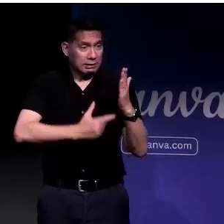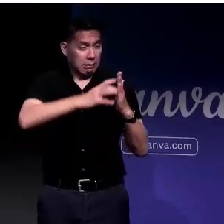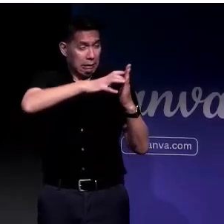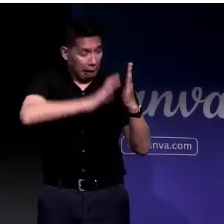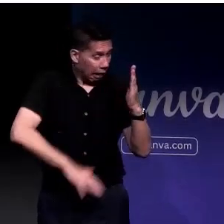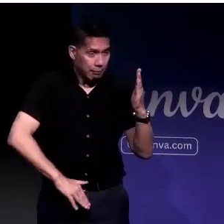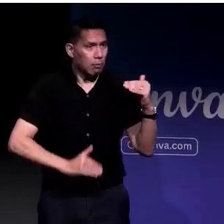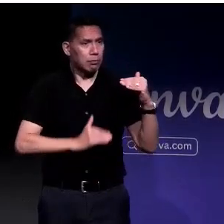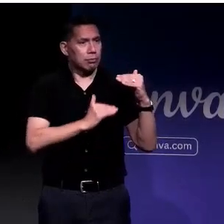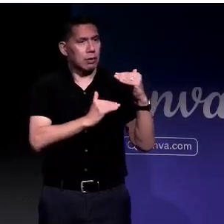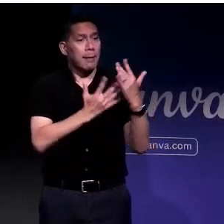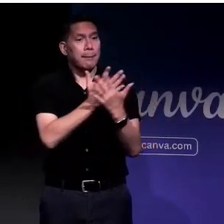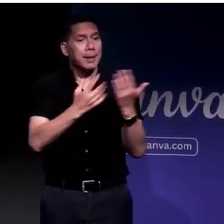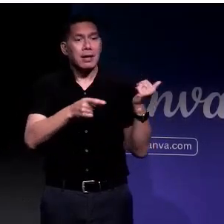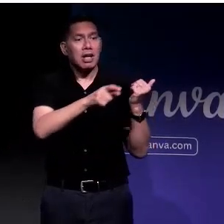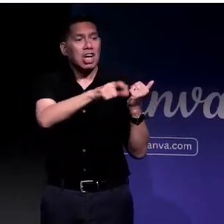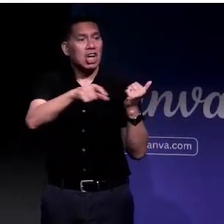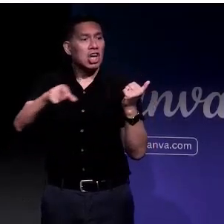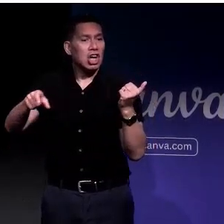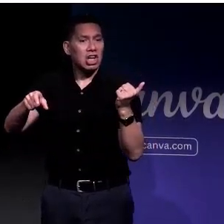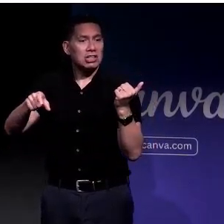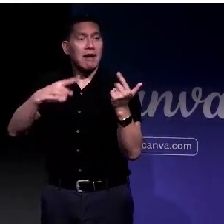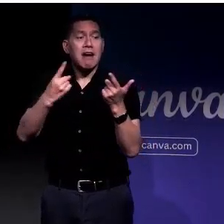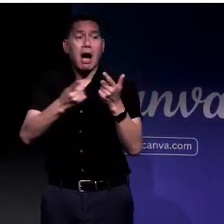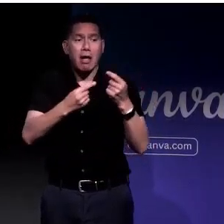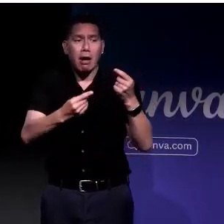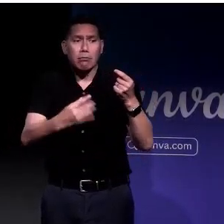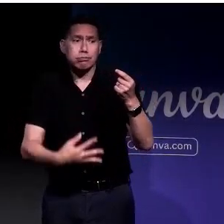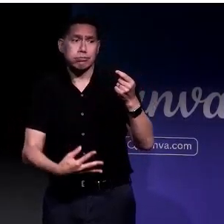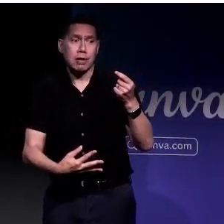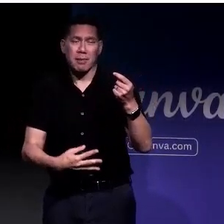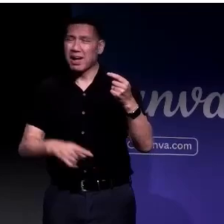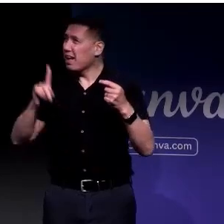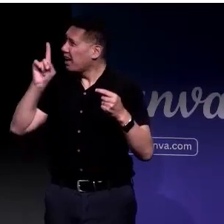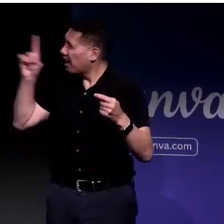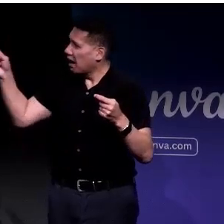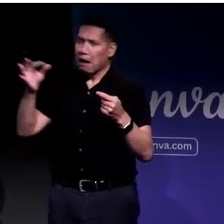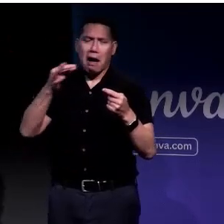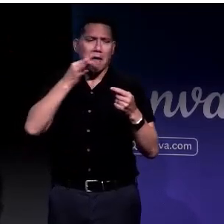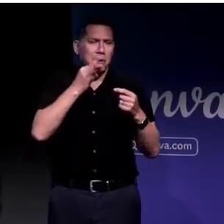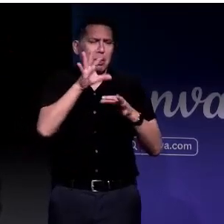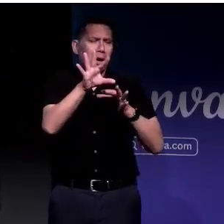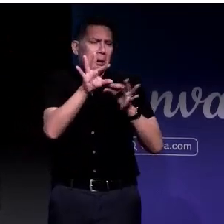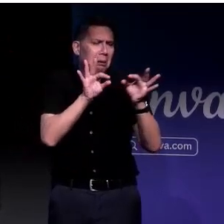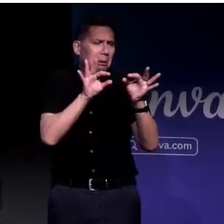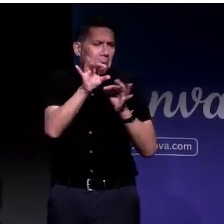Many of our clients do face other challenges. But these are a few of the main things that didn't keep coming up.